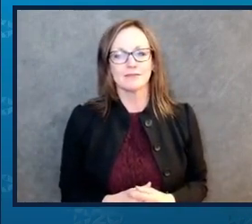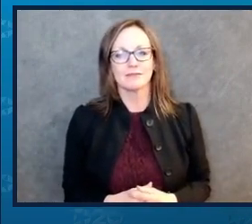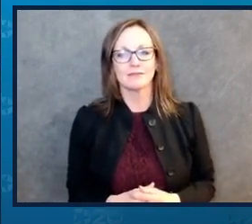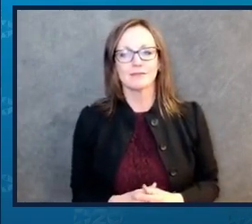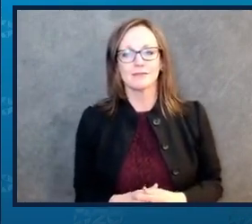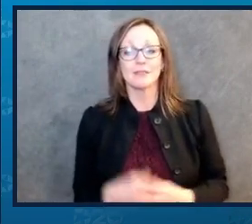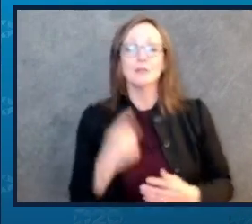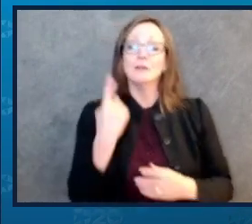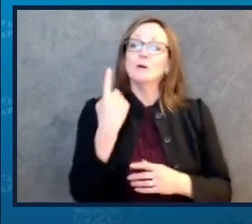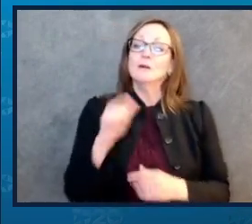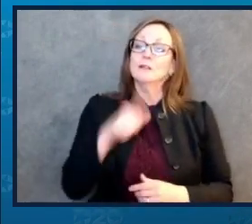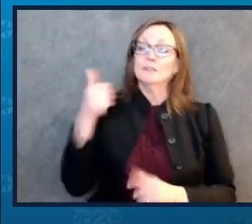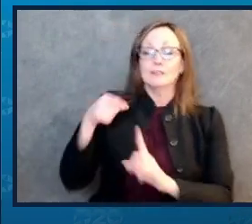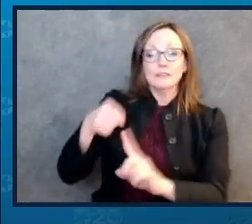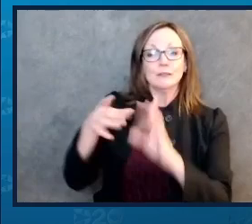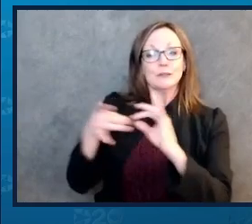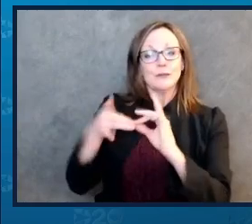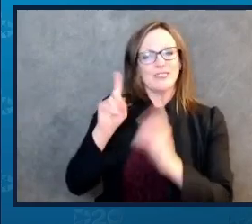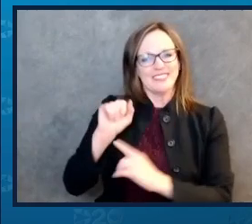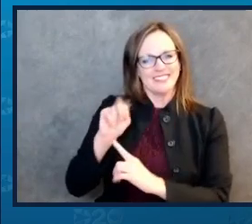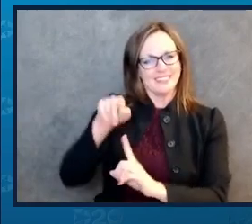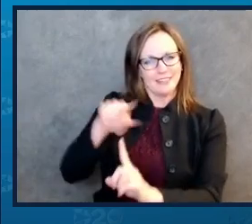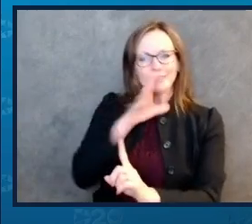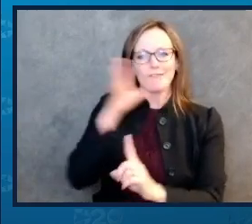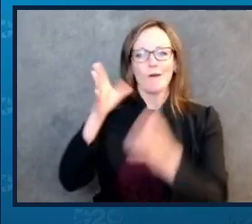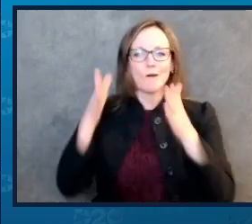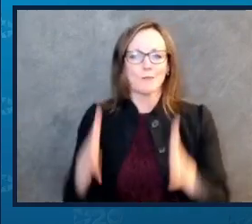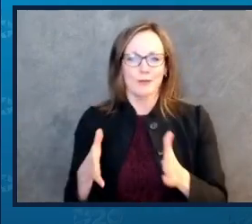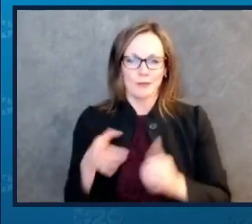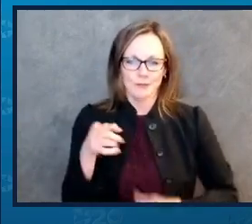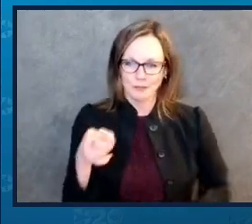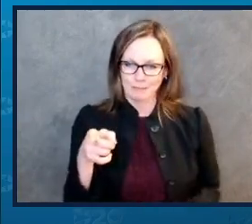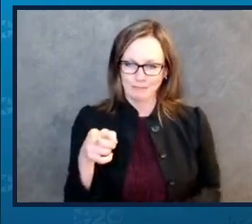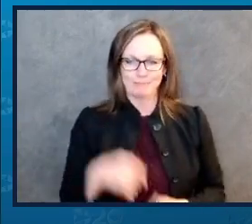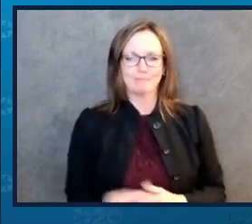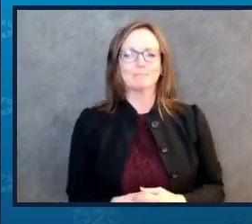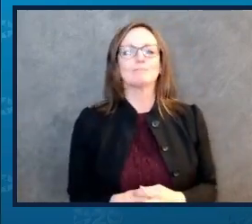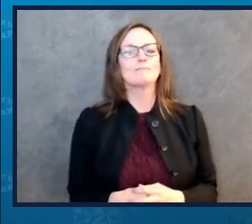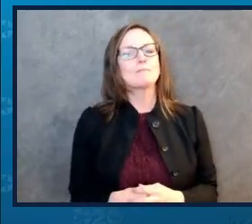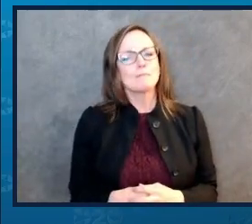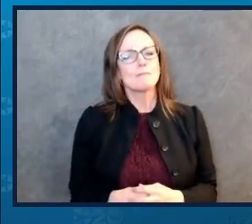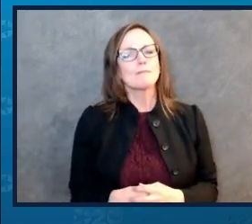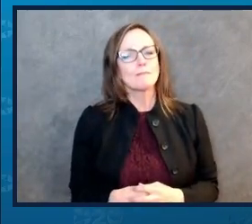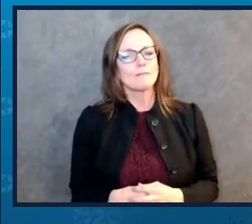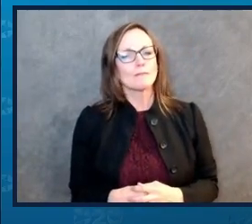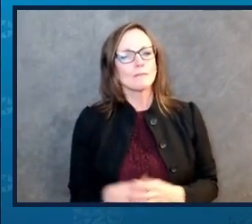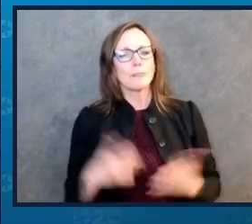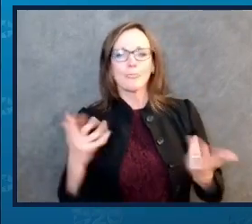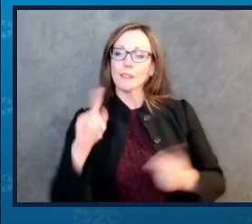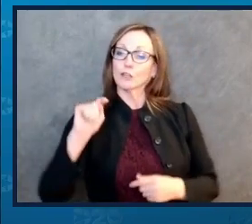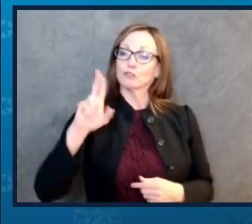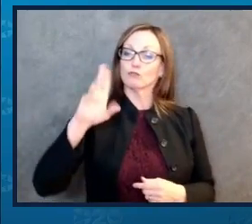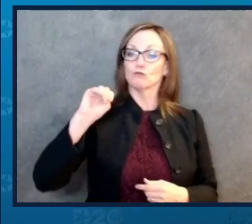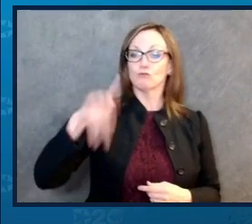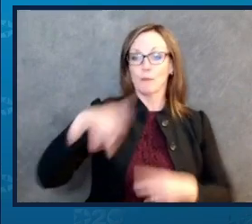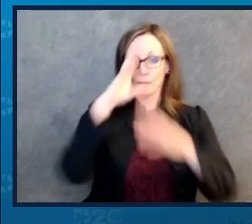ALIVE. I AM NOT SO SURE THAT PRESIDENT UNDERSTANDS THAT WHEN HE THINKS ABOUT BUSINESS.